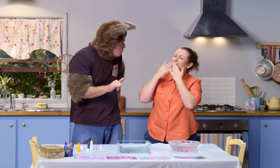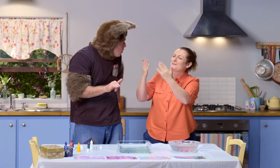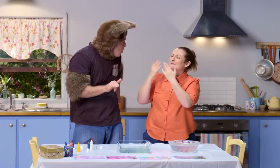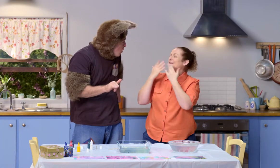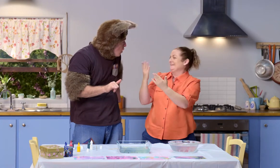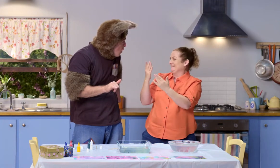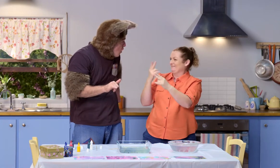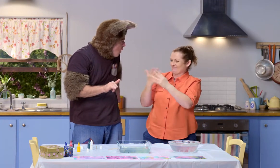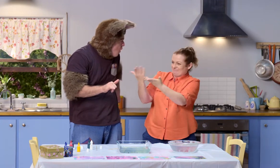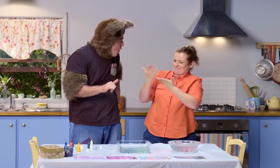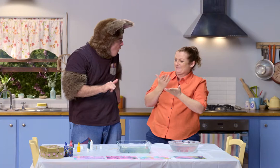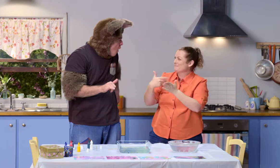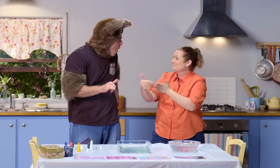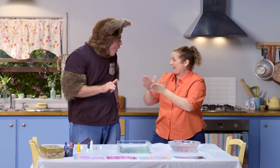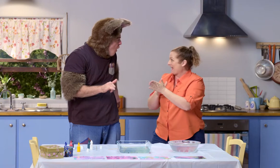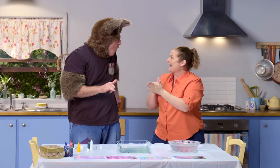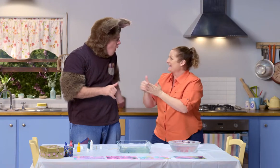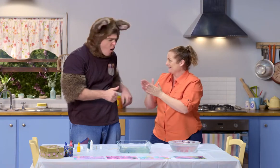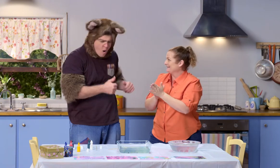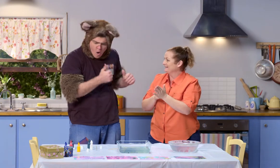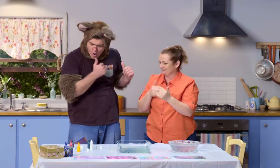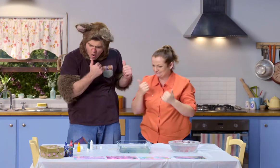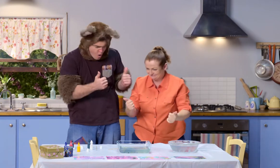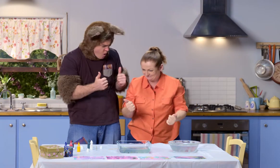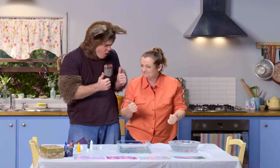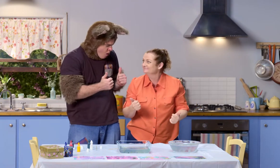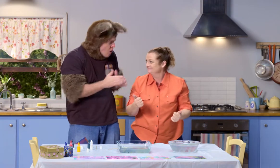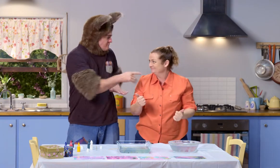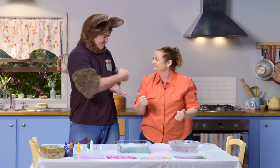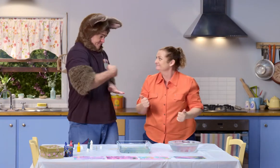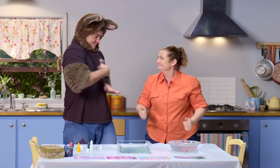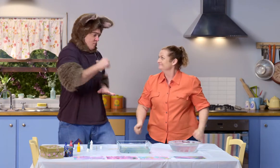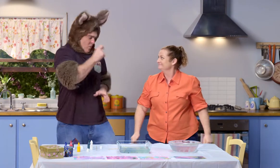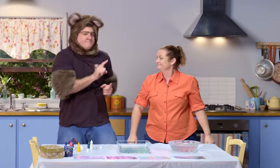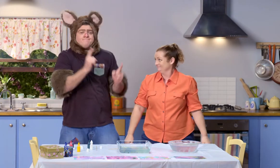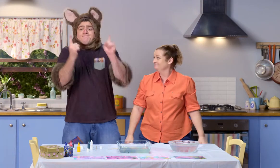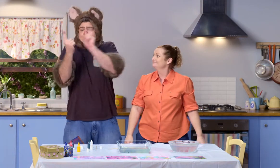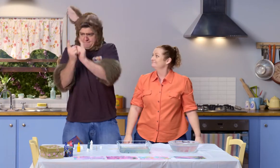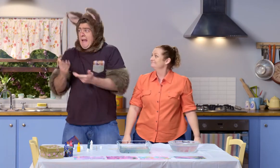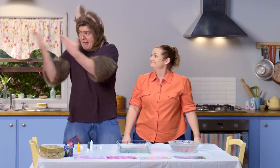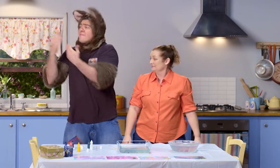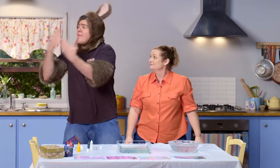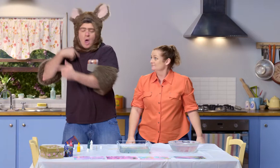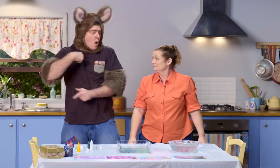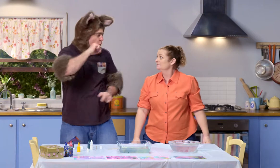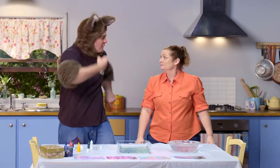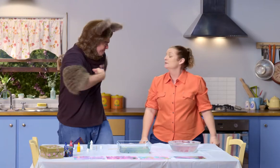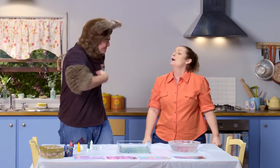for giving us those lovely paints. Oh, yeah, that'll be great! Then I'm going to go give it to her myself.